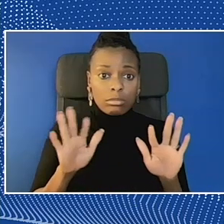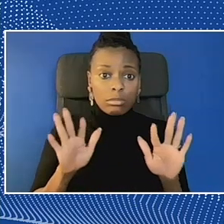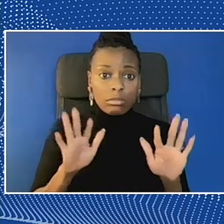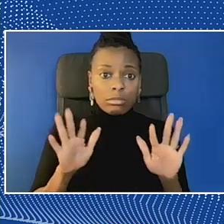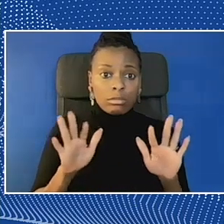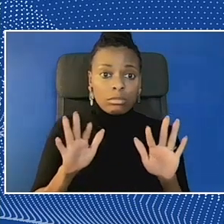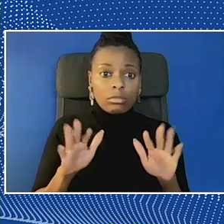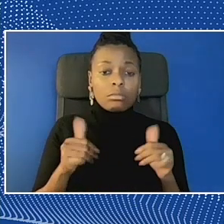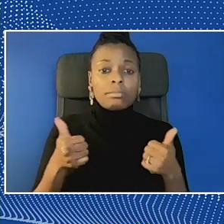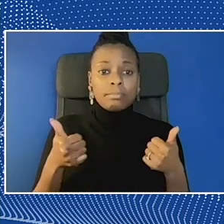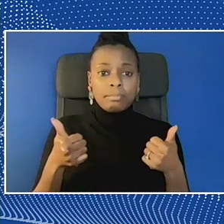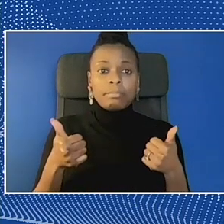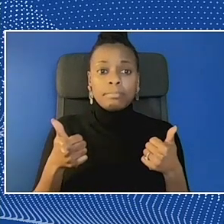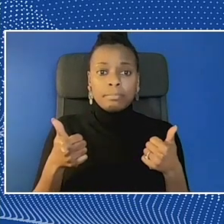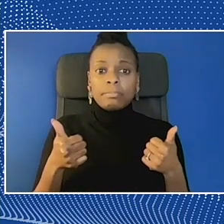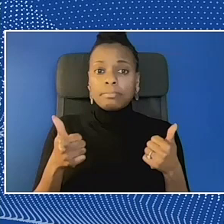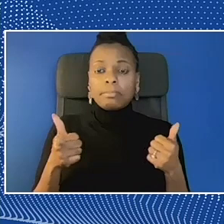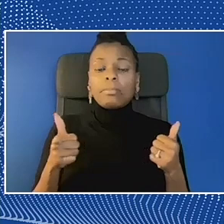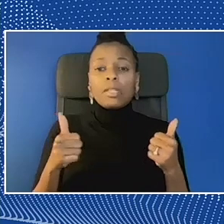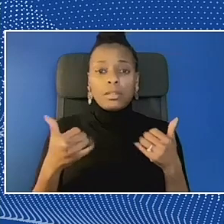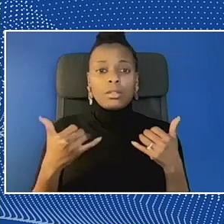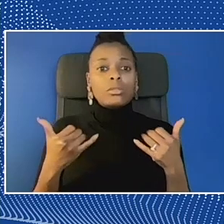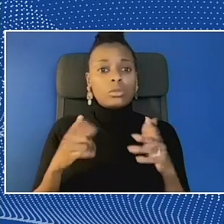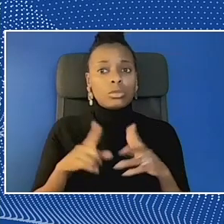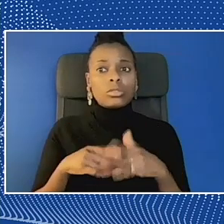Okay seeing none. Why don't we pick back up at ten after the